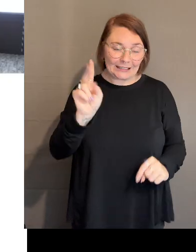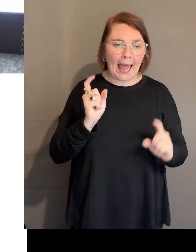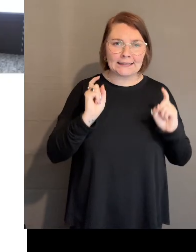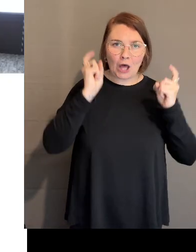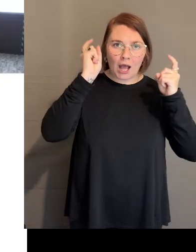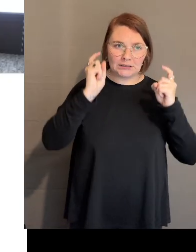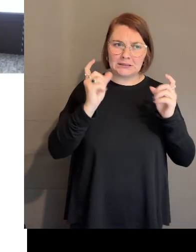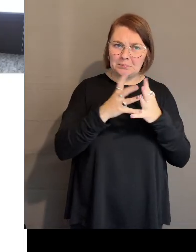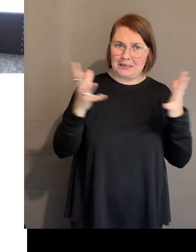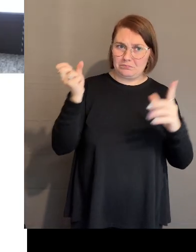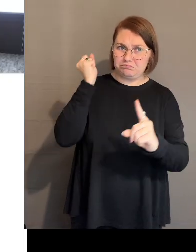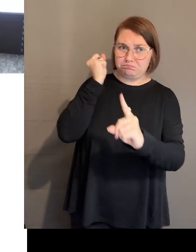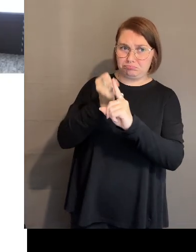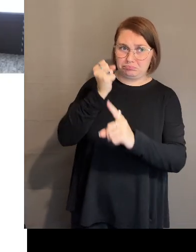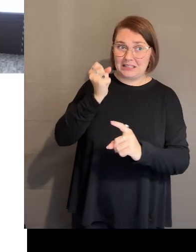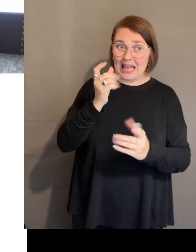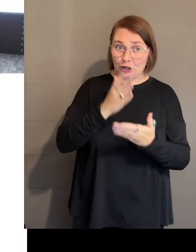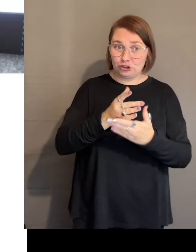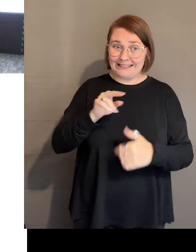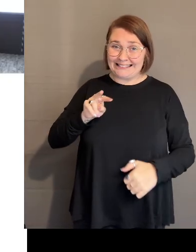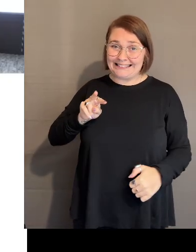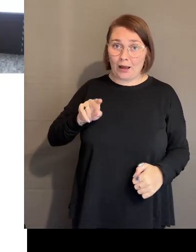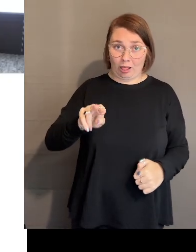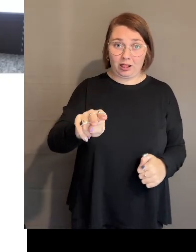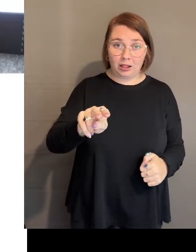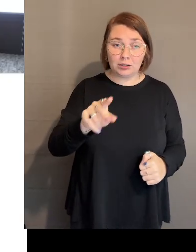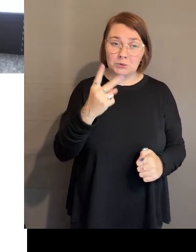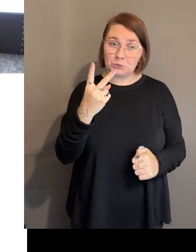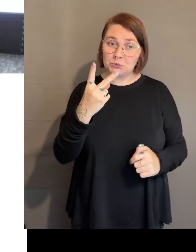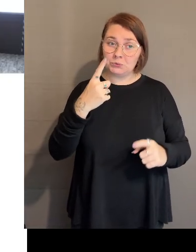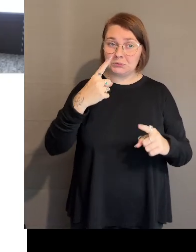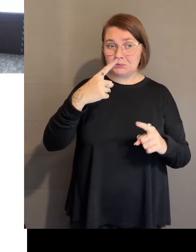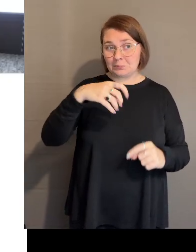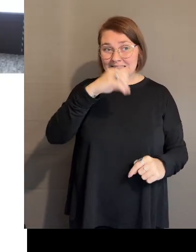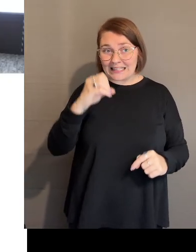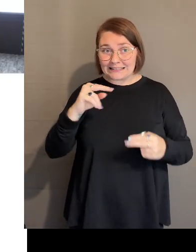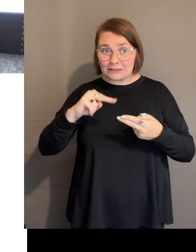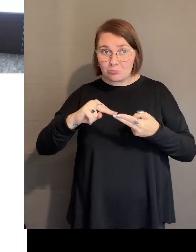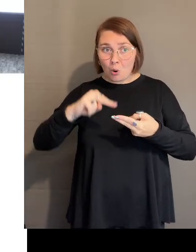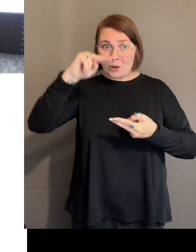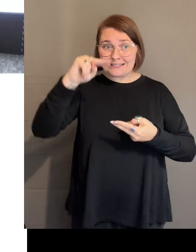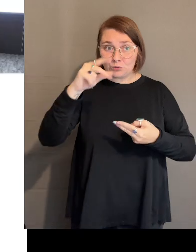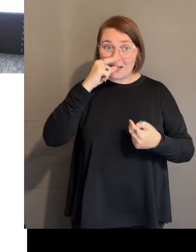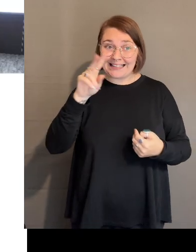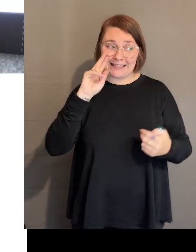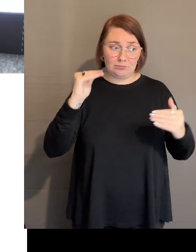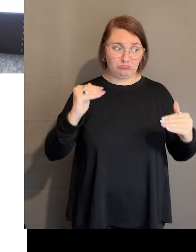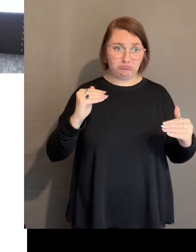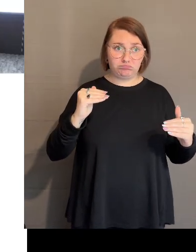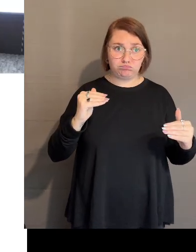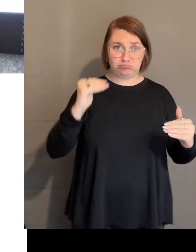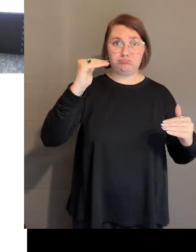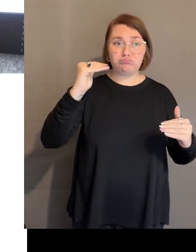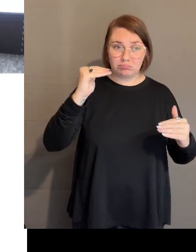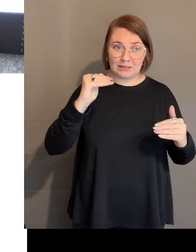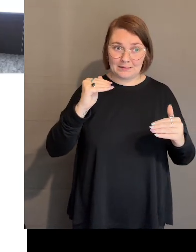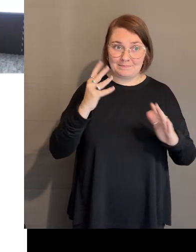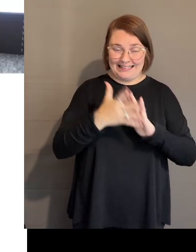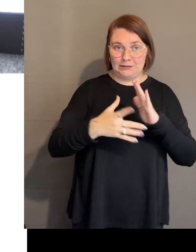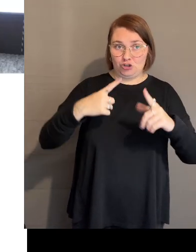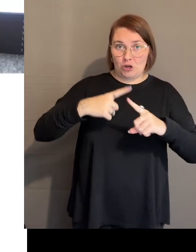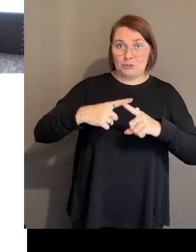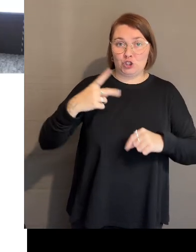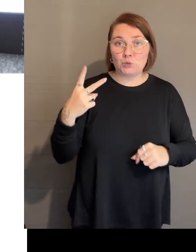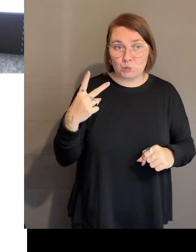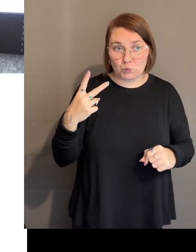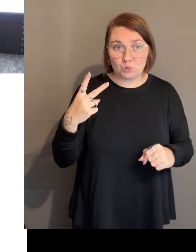And this is a pretty large effect, it's a doubling, about. Two percentage points is a doubling of